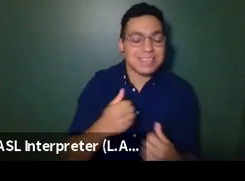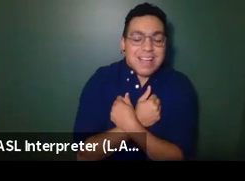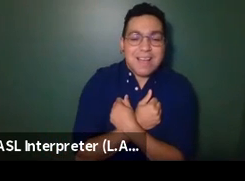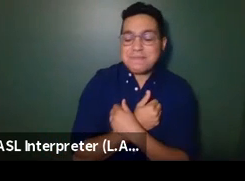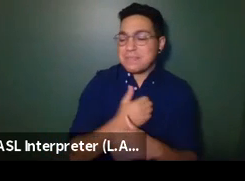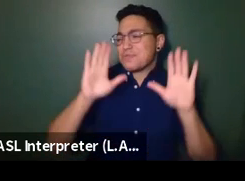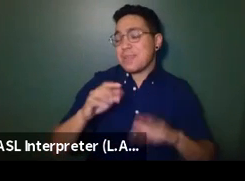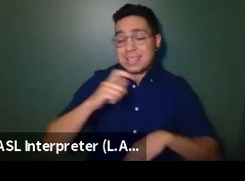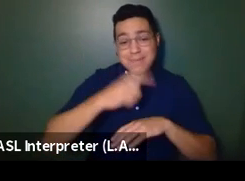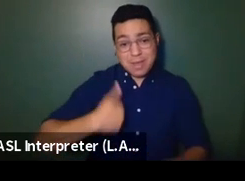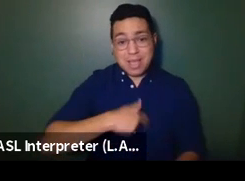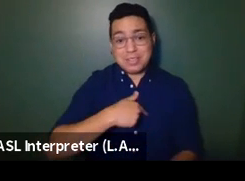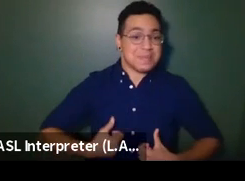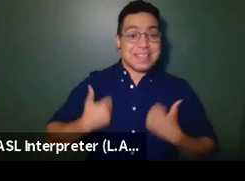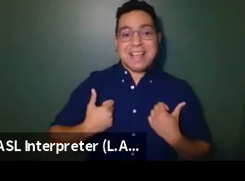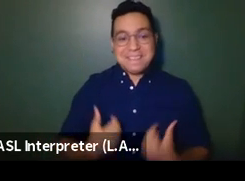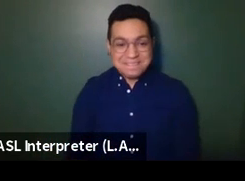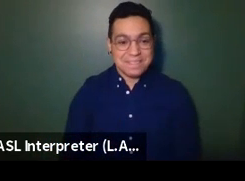Andrew Hickman: And we've already had 510 responses.